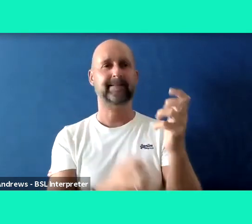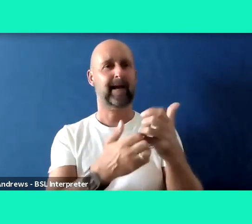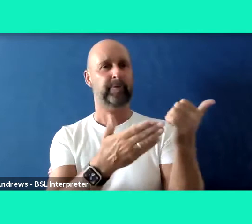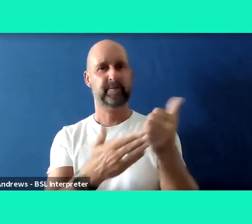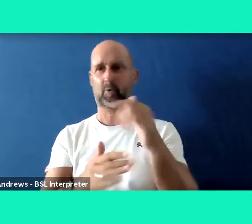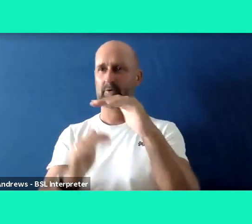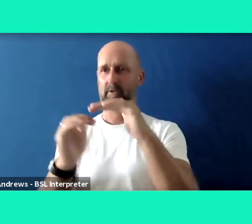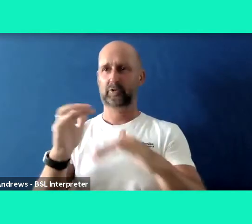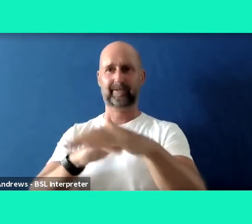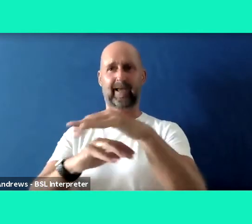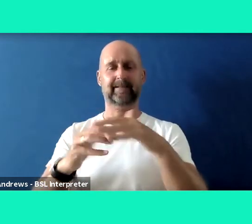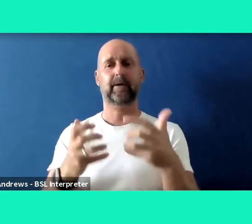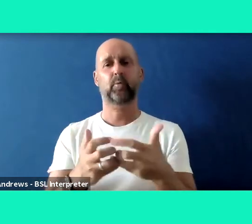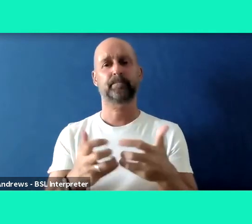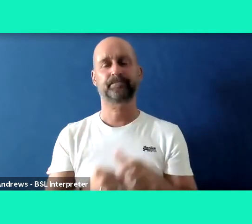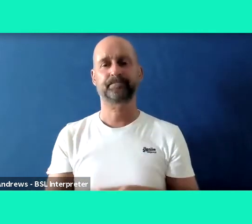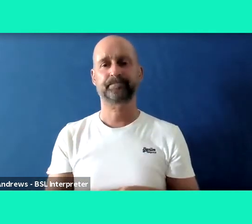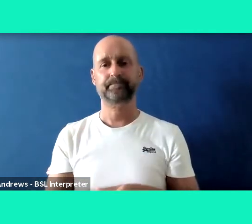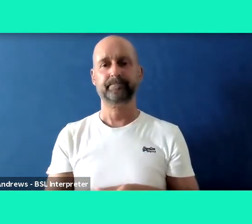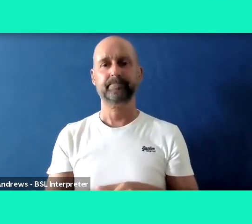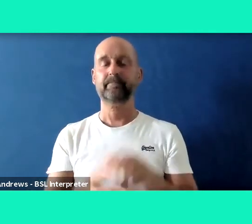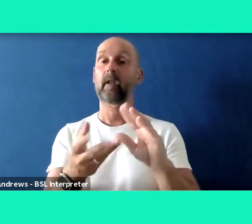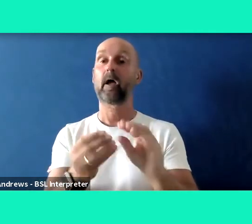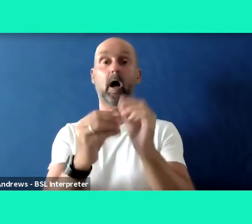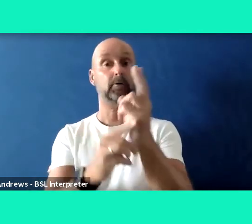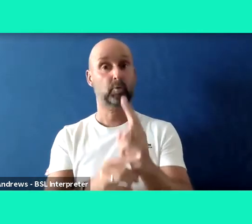It is precisely because art schools nurture in relation to one another